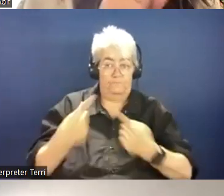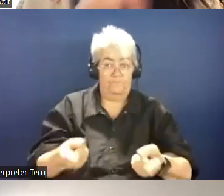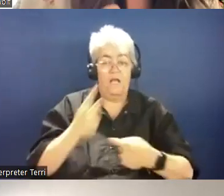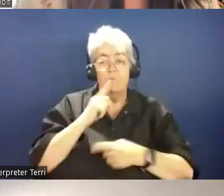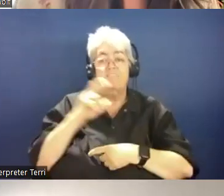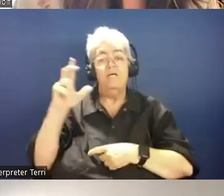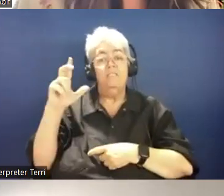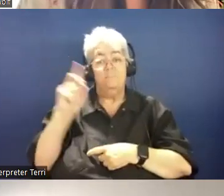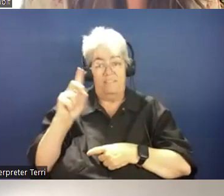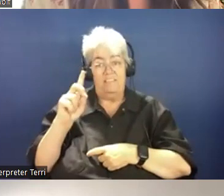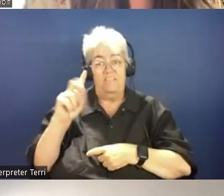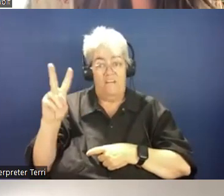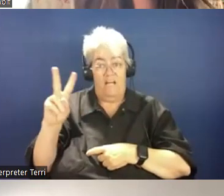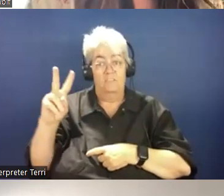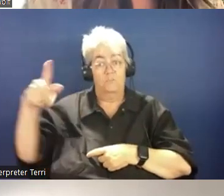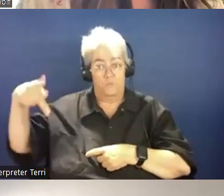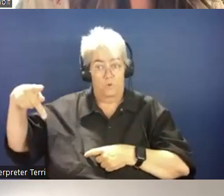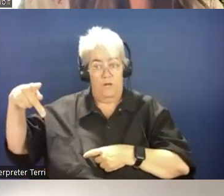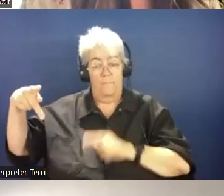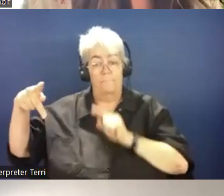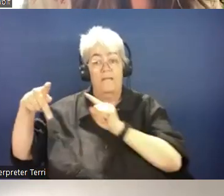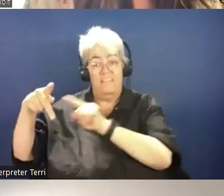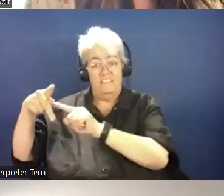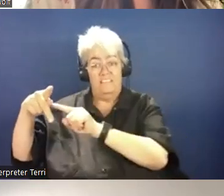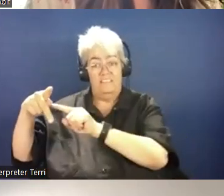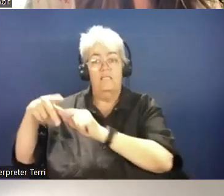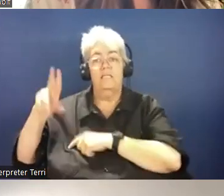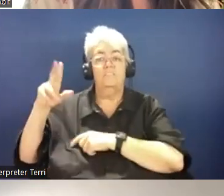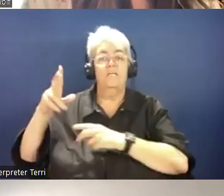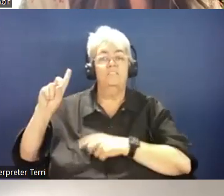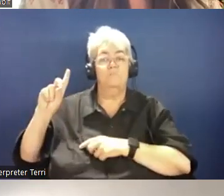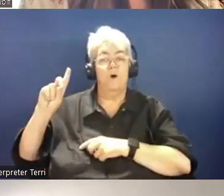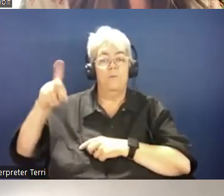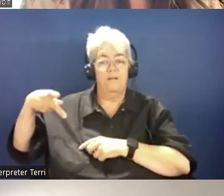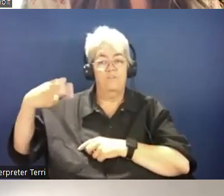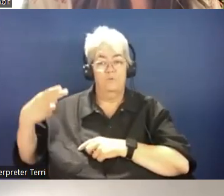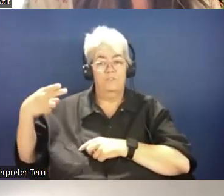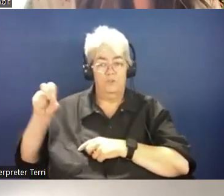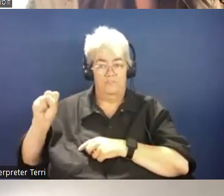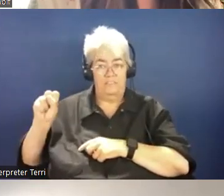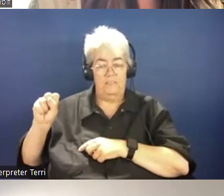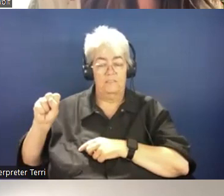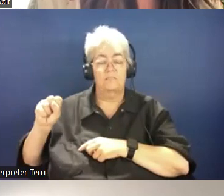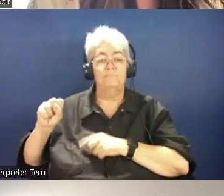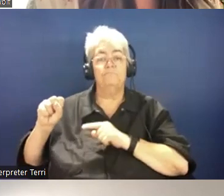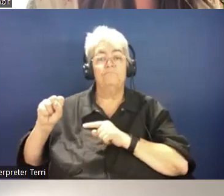or DVP, that is under the Department of Human Services and they oversee the